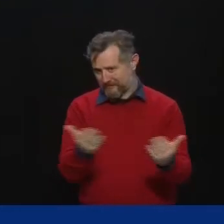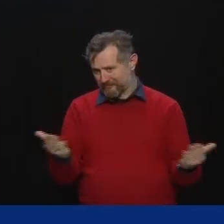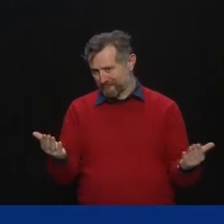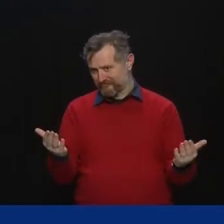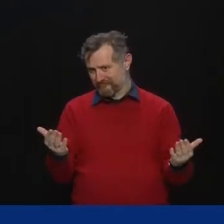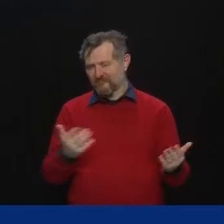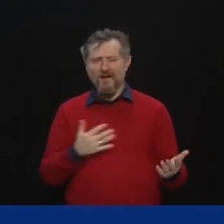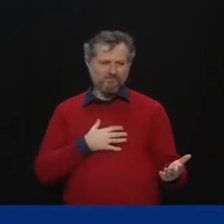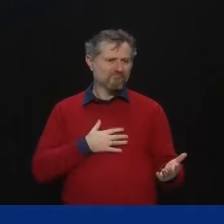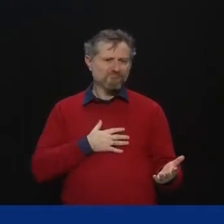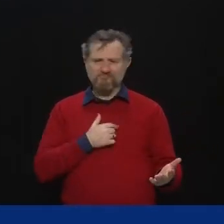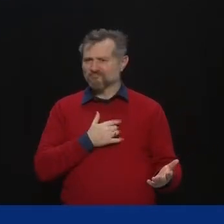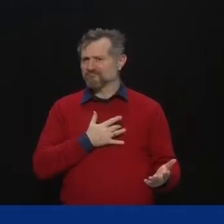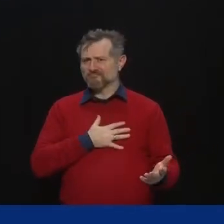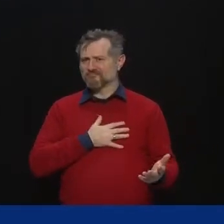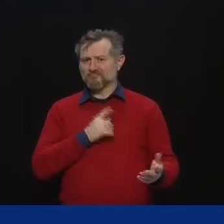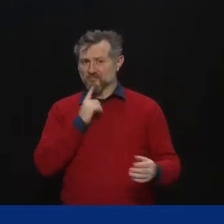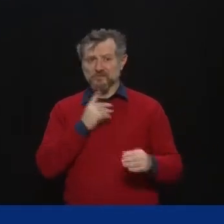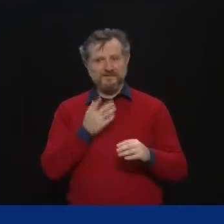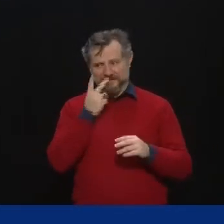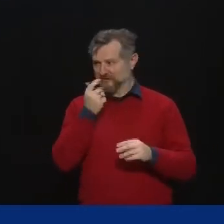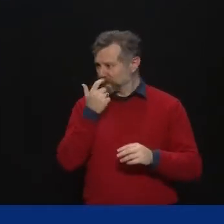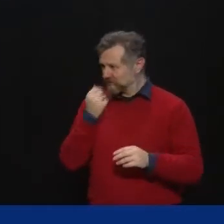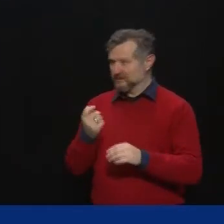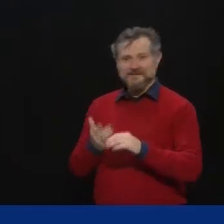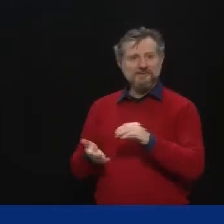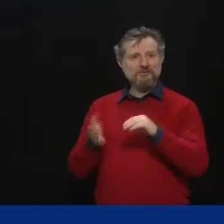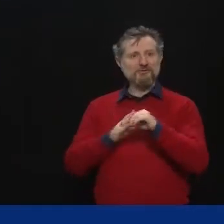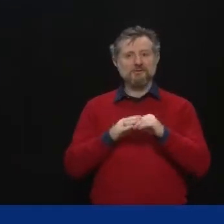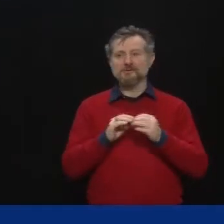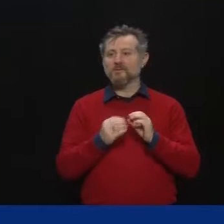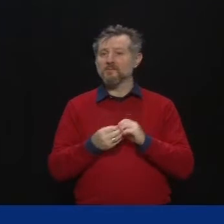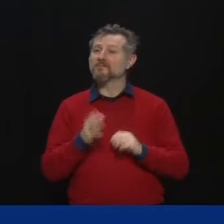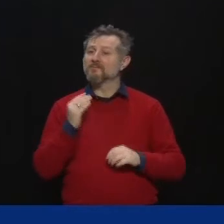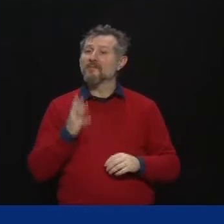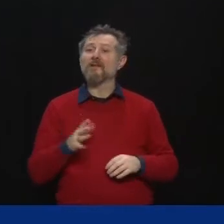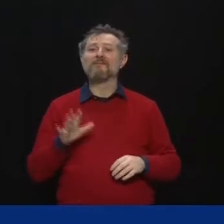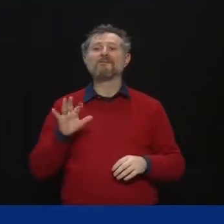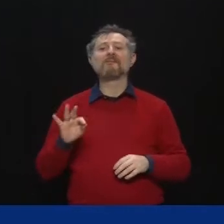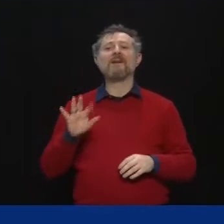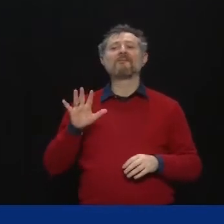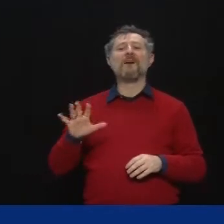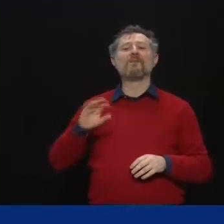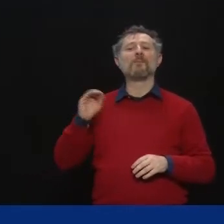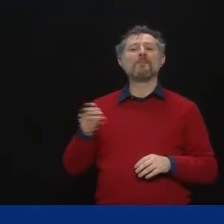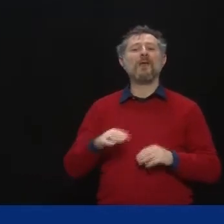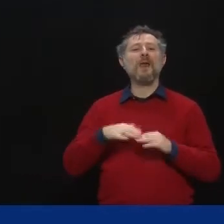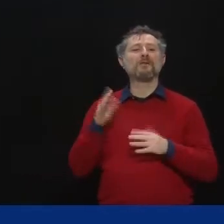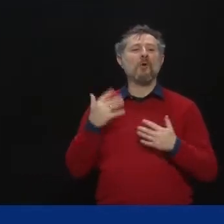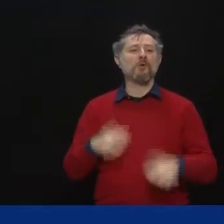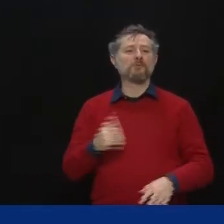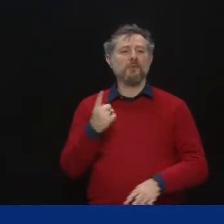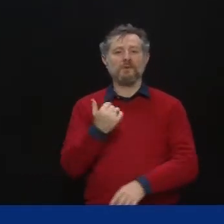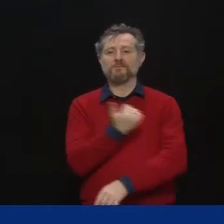BEGINNING WHEN THIS FIRST ENTERED THE MARKETPLACE. AND NOW, I REALLY THANK YOU FOR